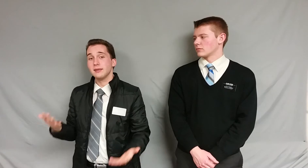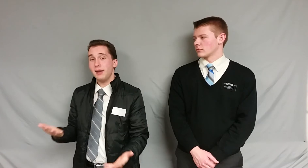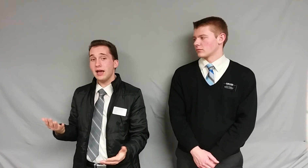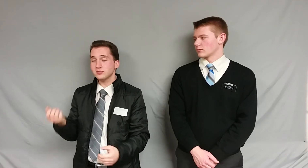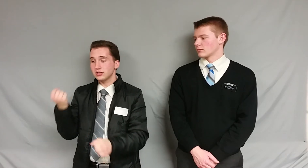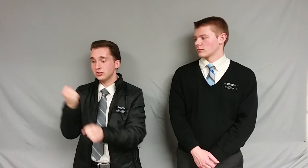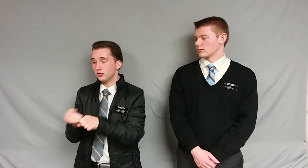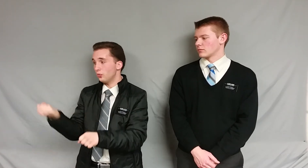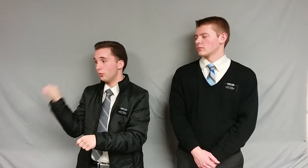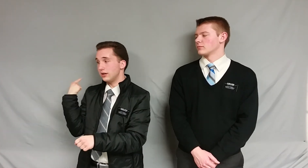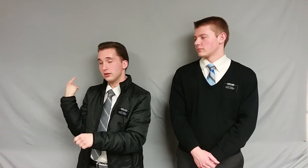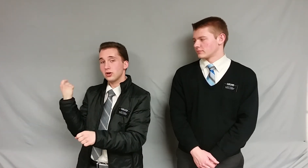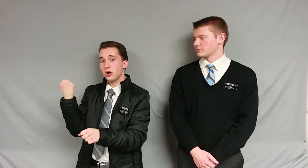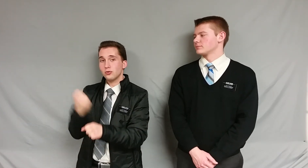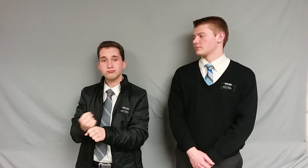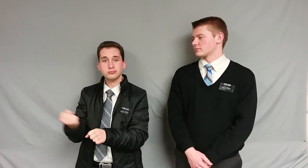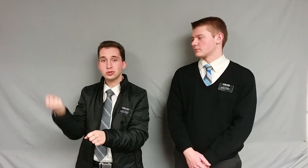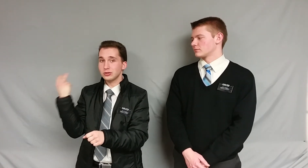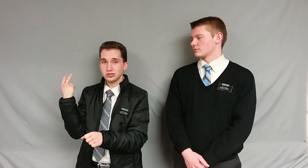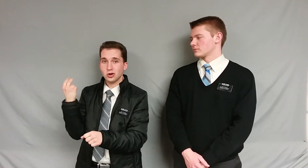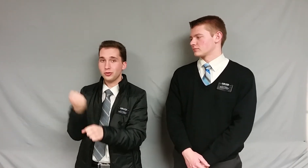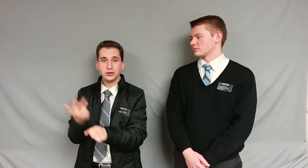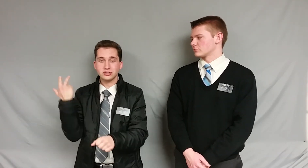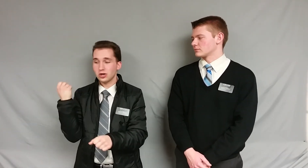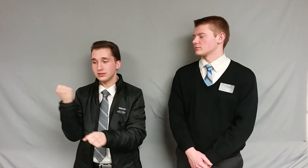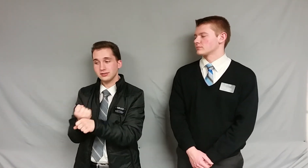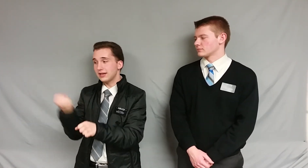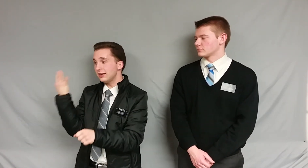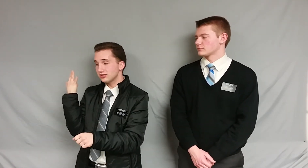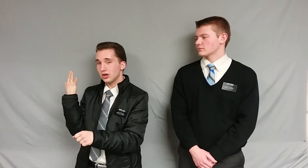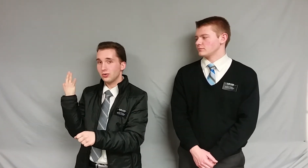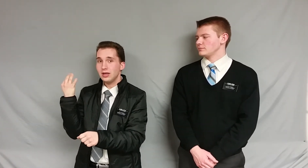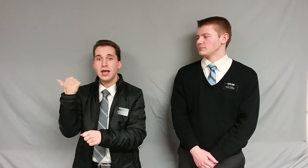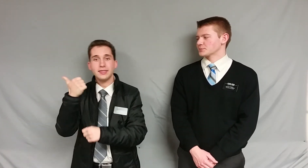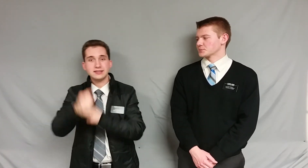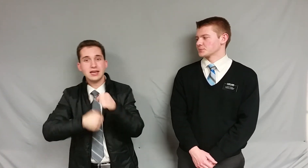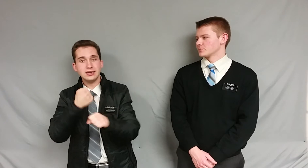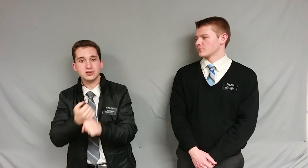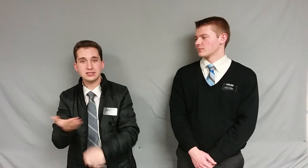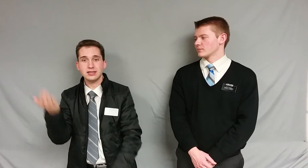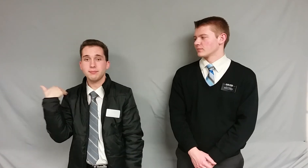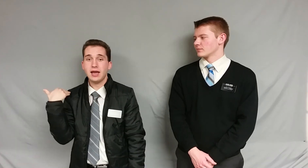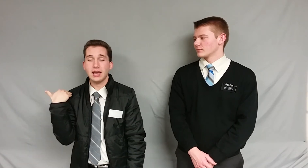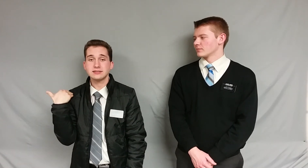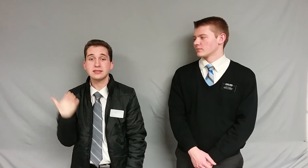In the past, we can do ONE-YEAR-AGO, TWO-YEAR-AGO, THREE-YEAR-AGO, until NINE-YEAR-AGO and then TEN YEAR PAST